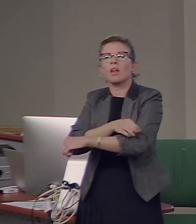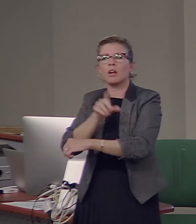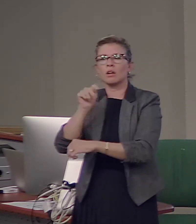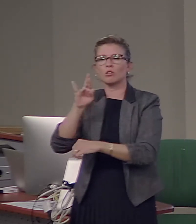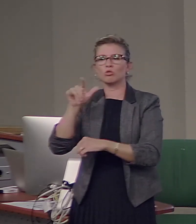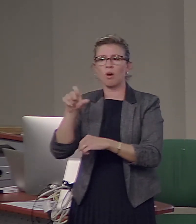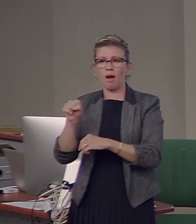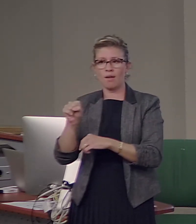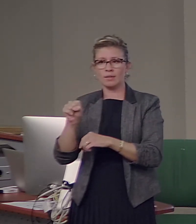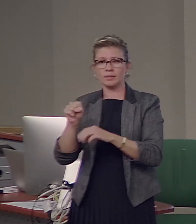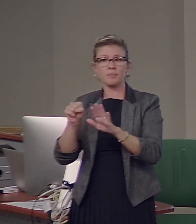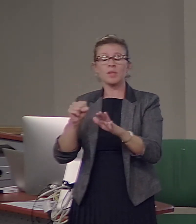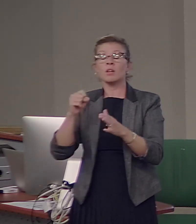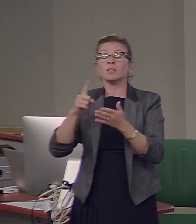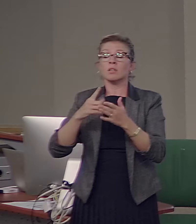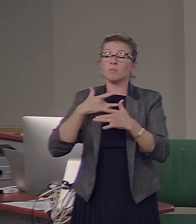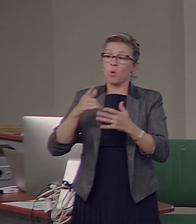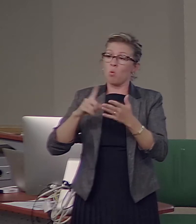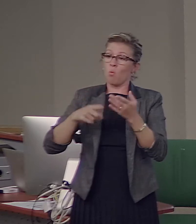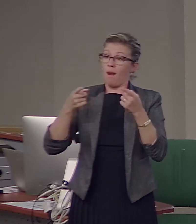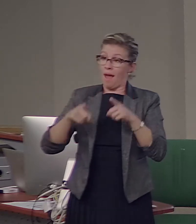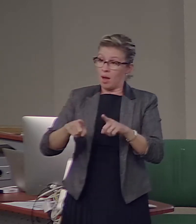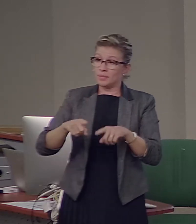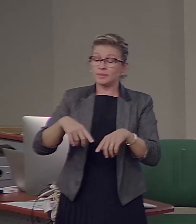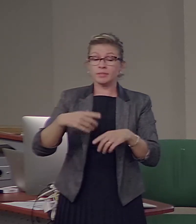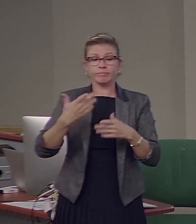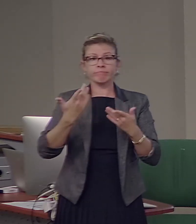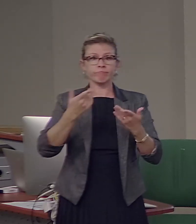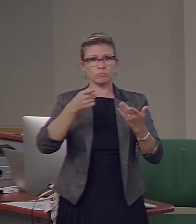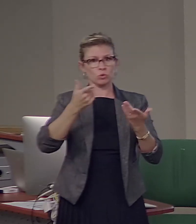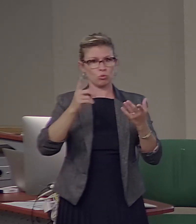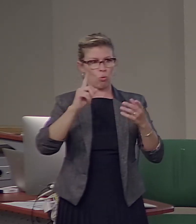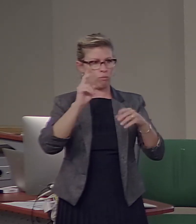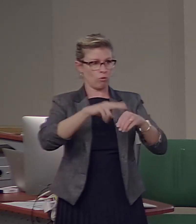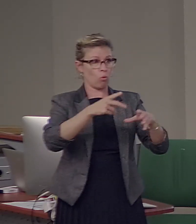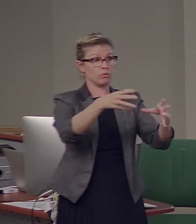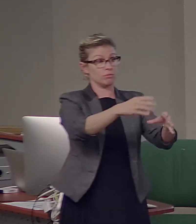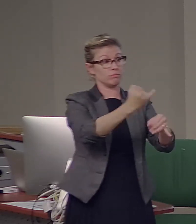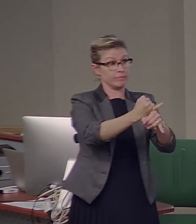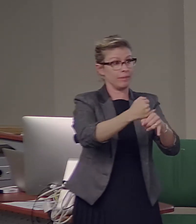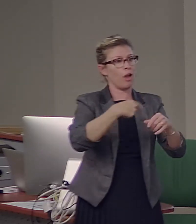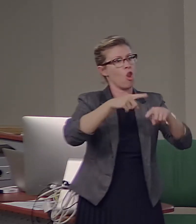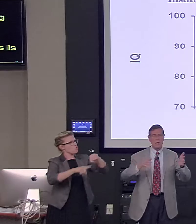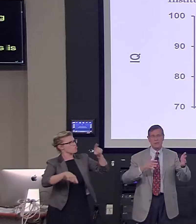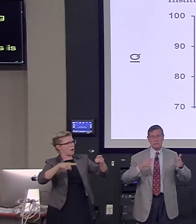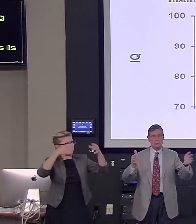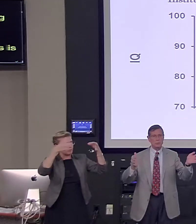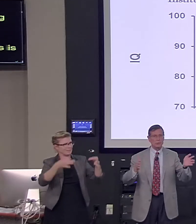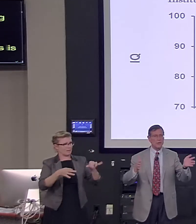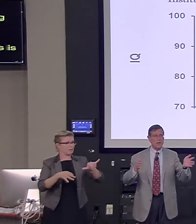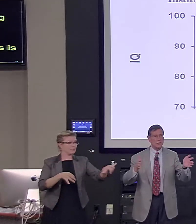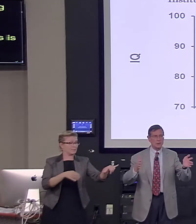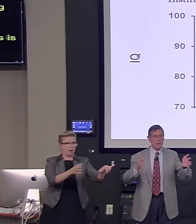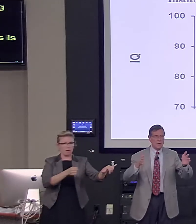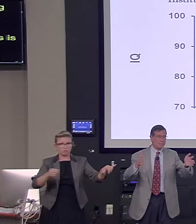Because what happens is you randomize participants to one group or another.